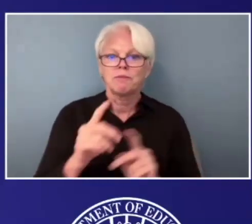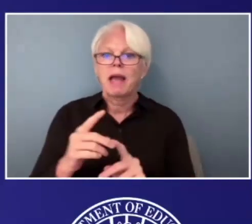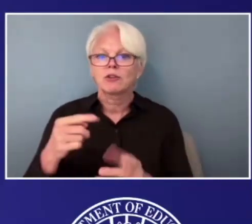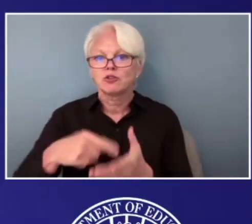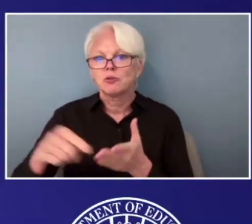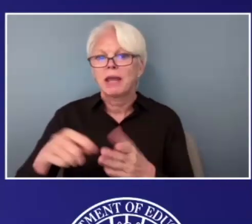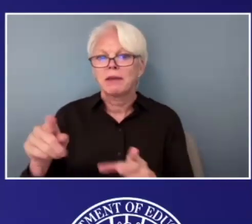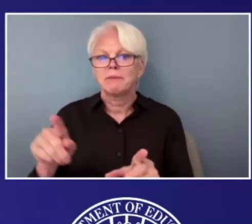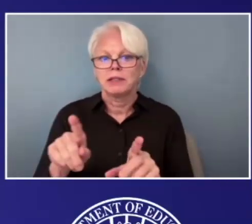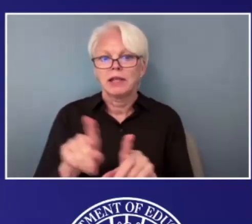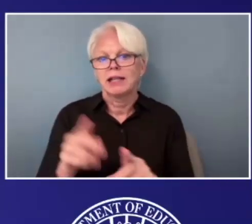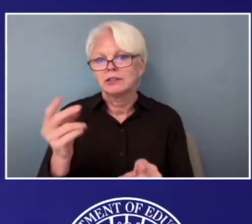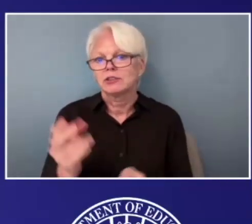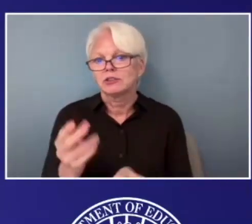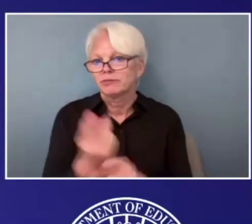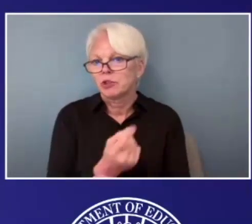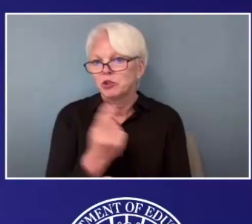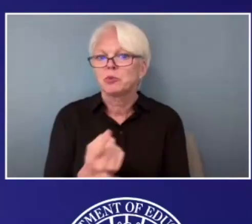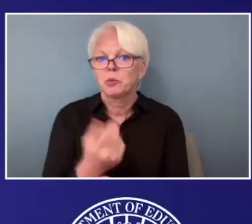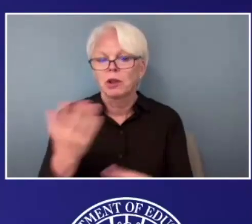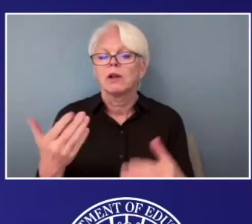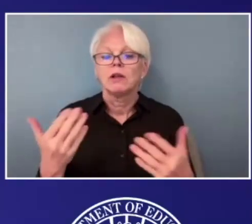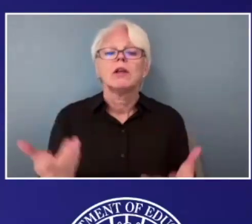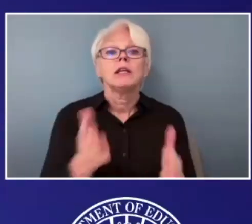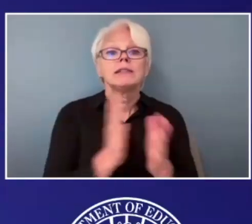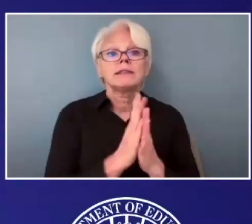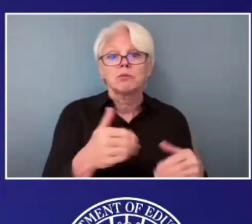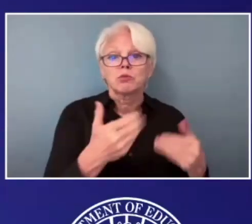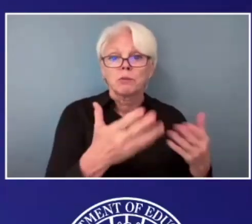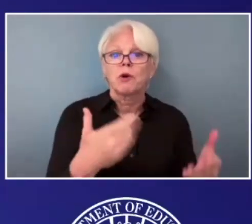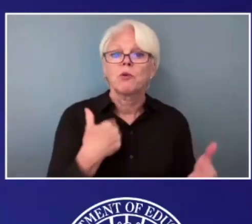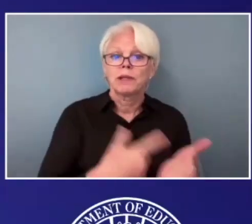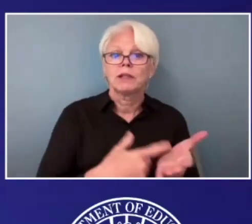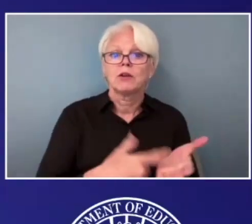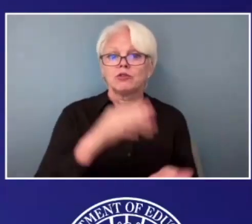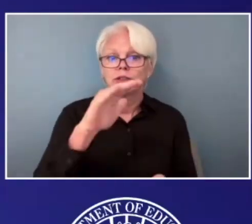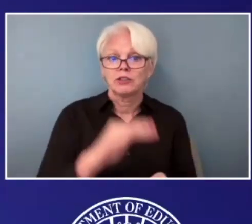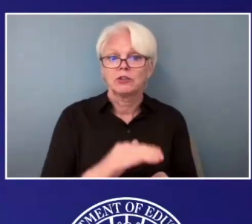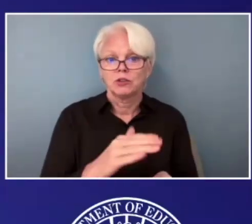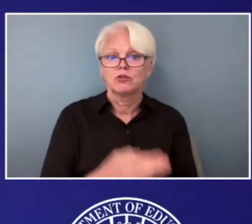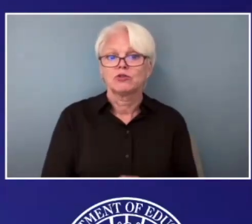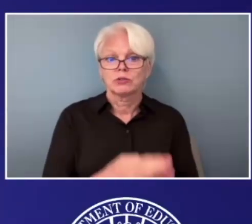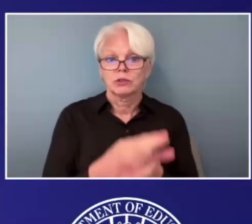Some of the proposals that we discussed included reducing the rehabilitation amount